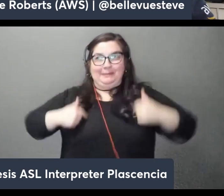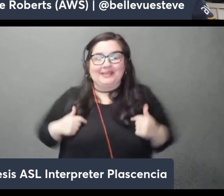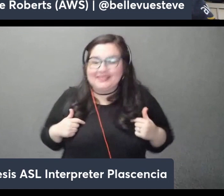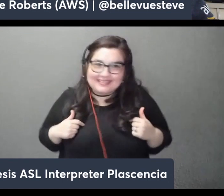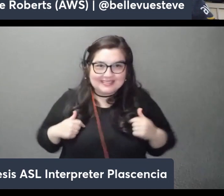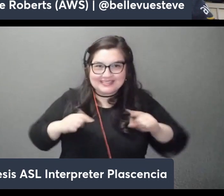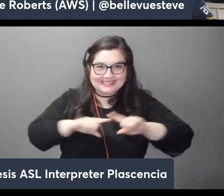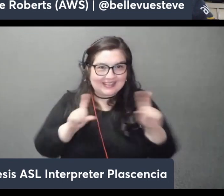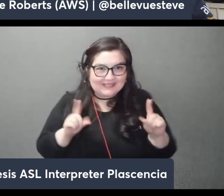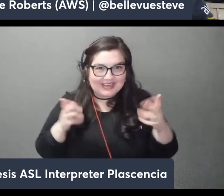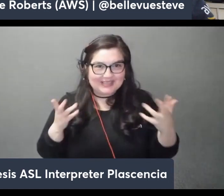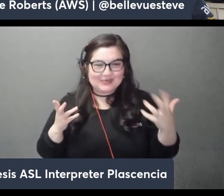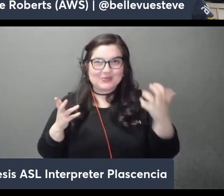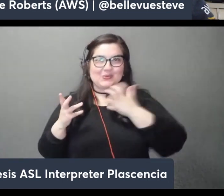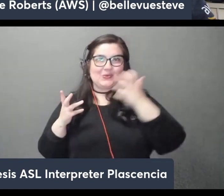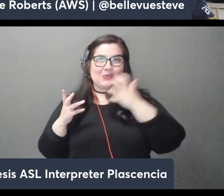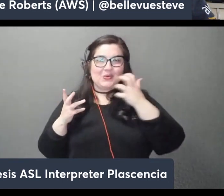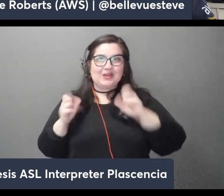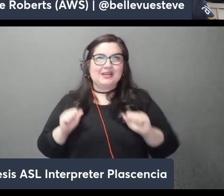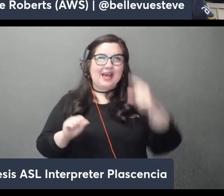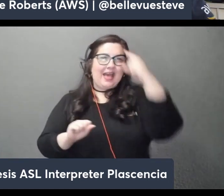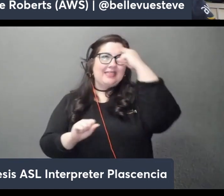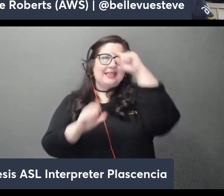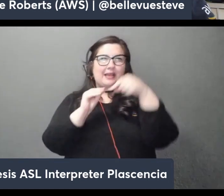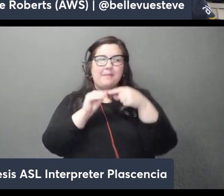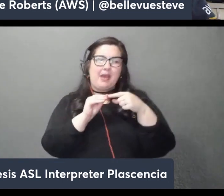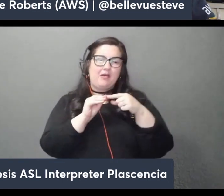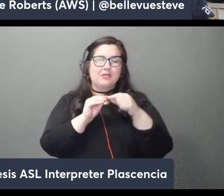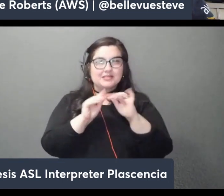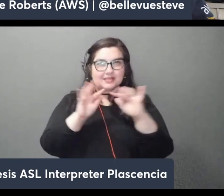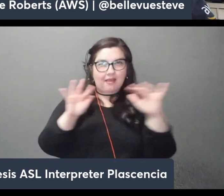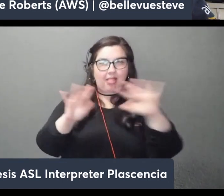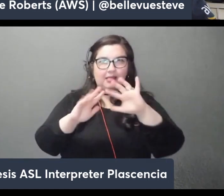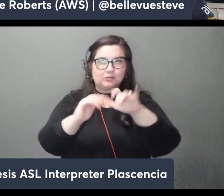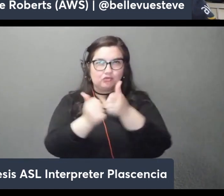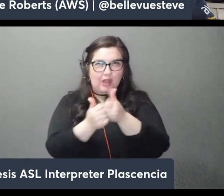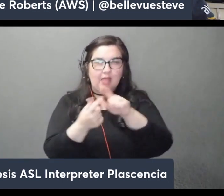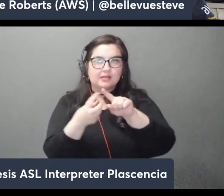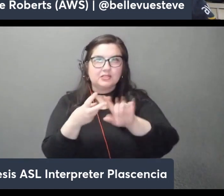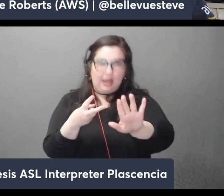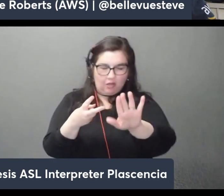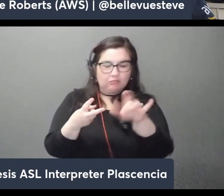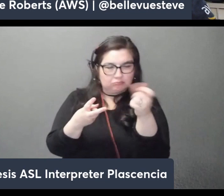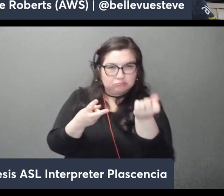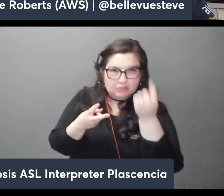Kinda when I think about those scaling challenges, what I do understand is, like, modern-day games,